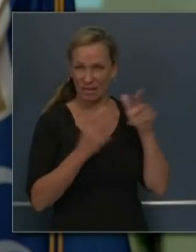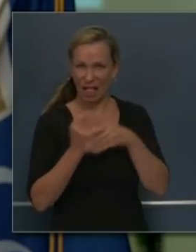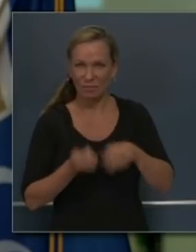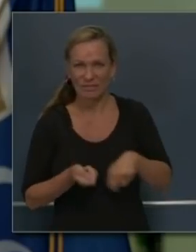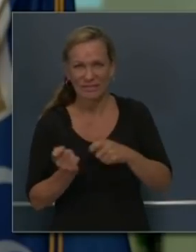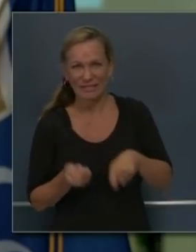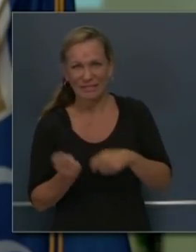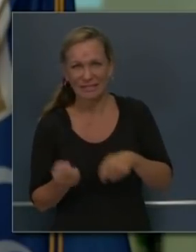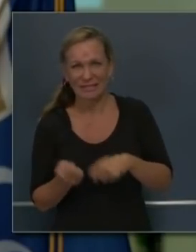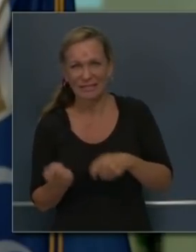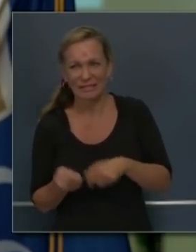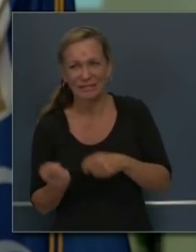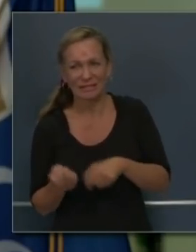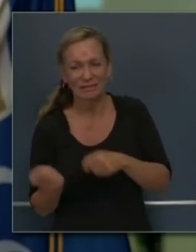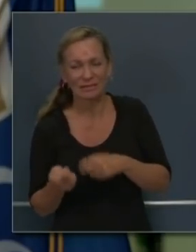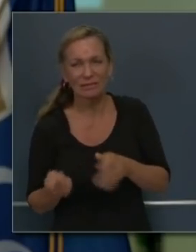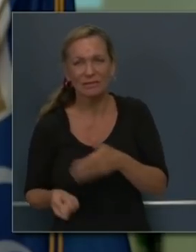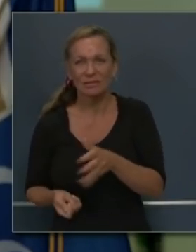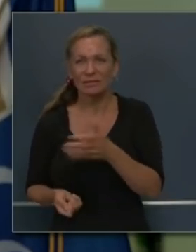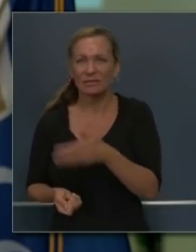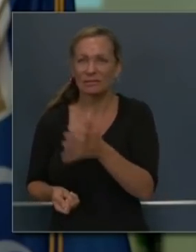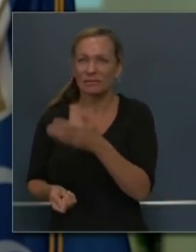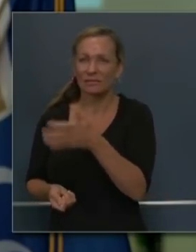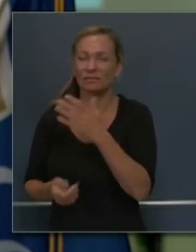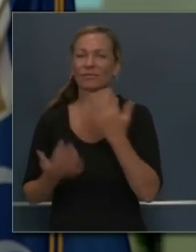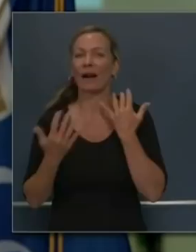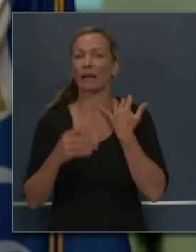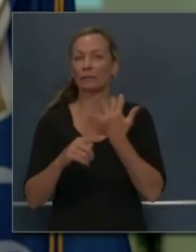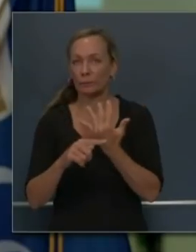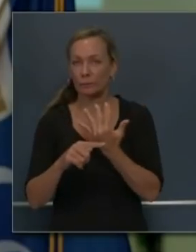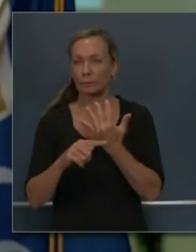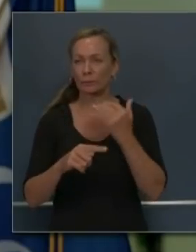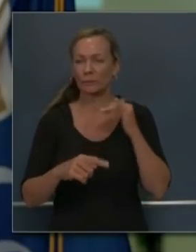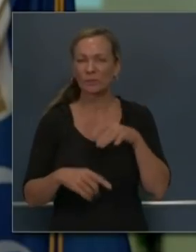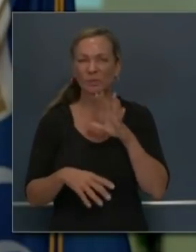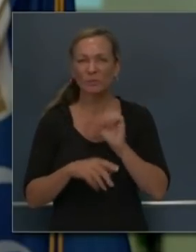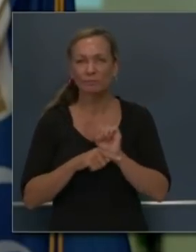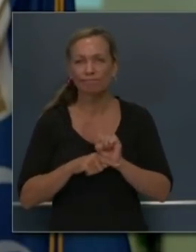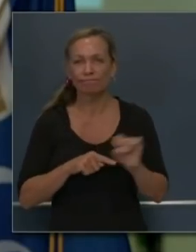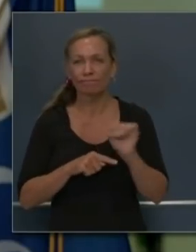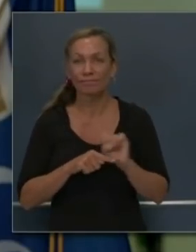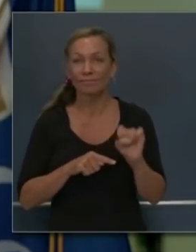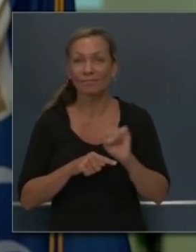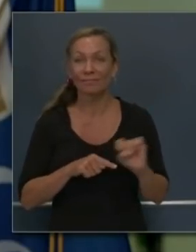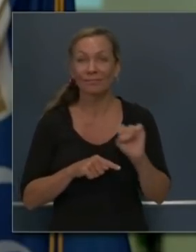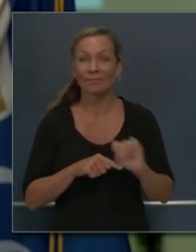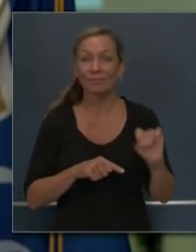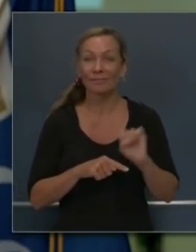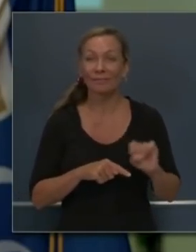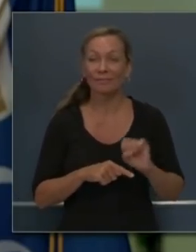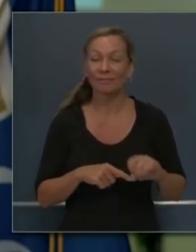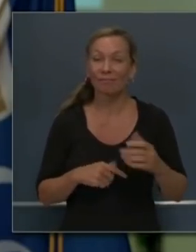ARE OUT THERE ON THE FRONT LINES , THOSE HAND CREWS FROM THE CONSERVATION CORPS, IN INCLUDING FROM CDC ARE THAT ARE OUT THERE WHICH WE SAW NEAR